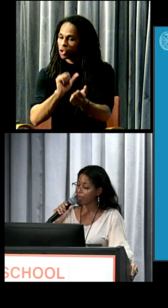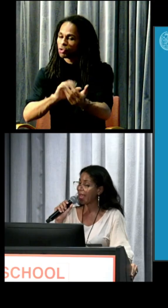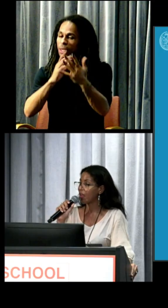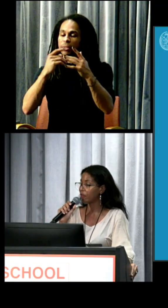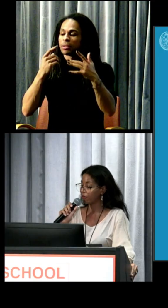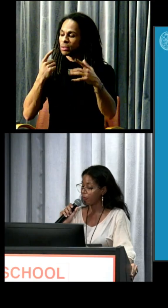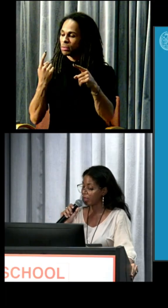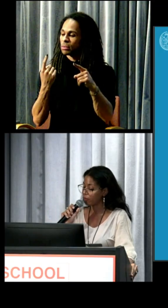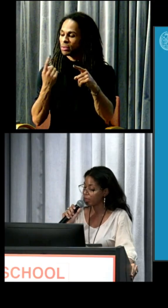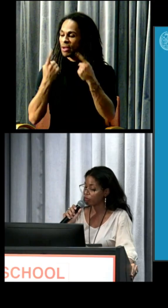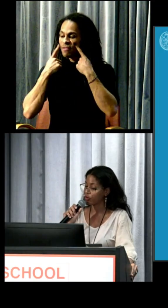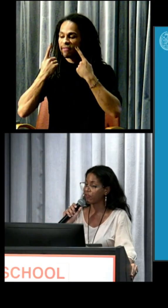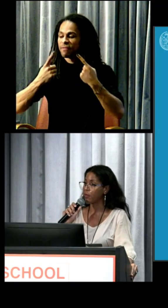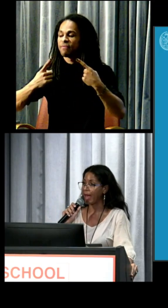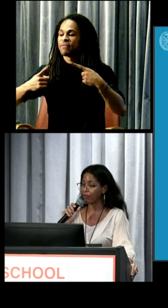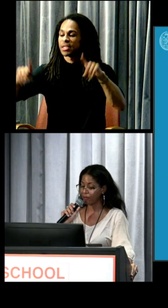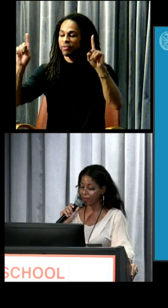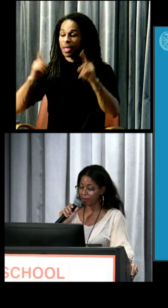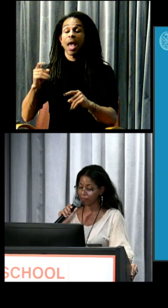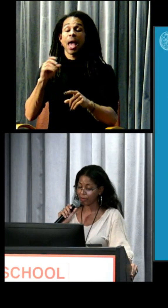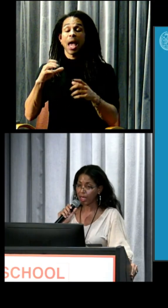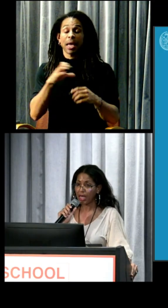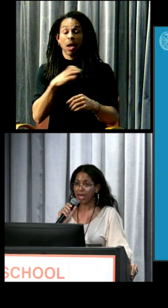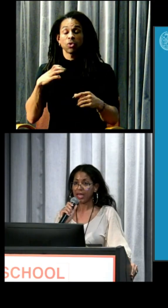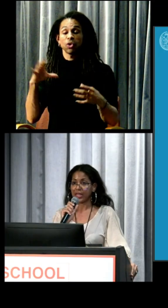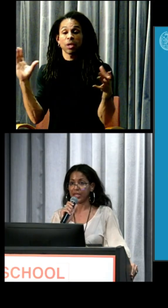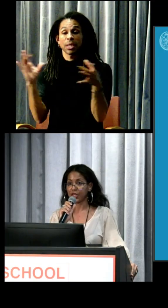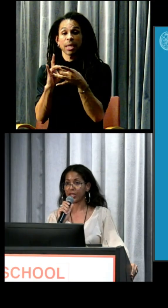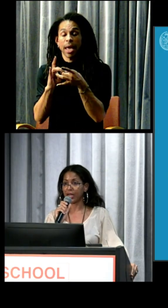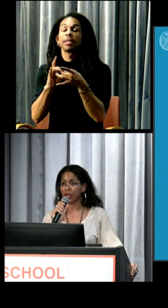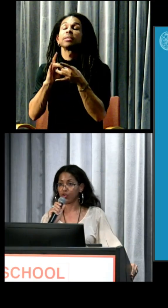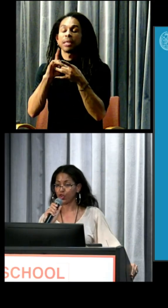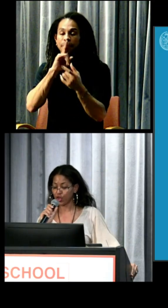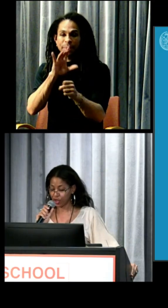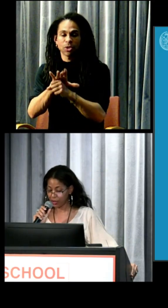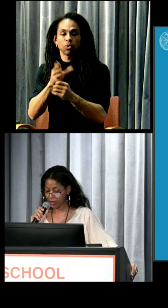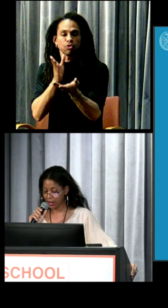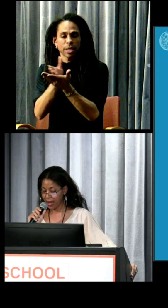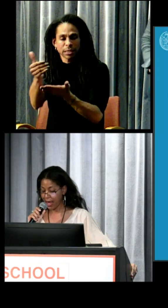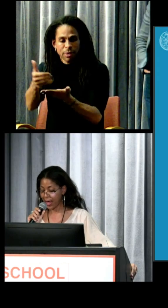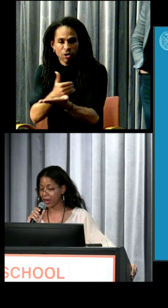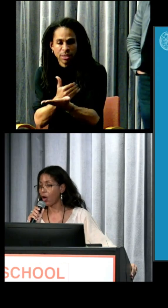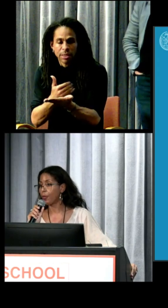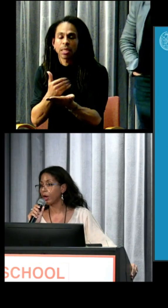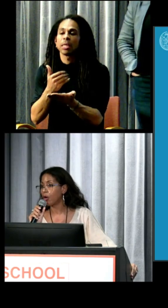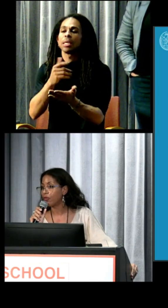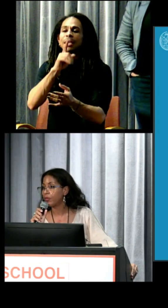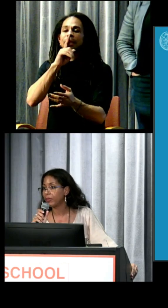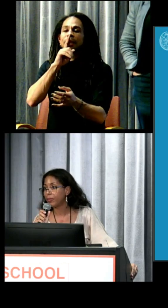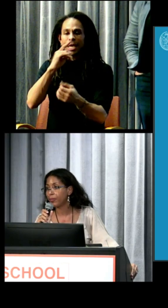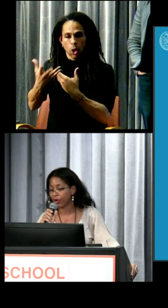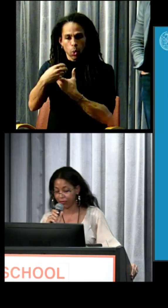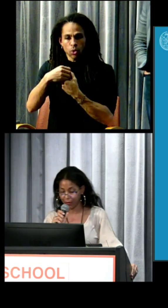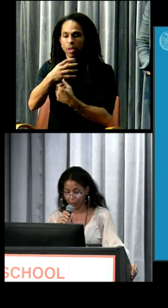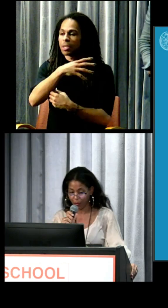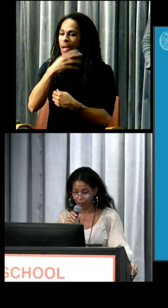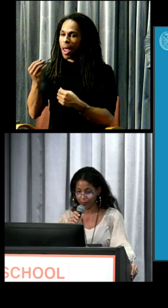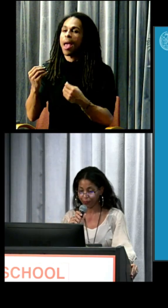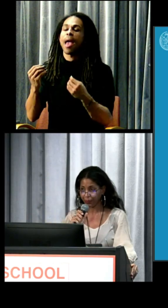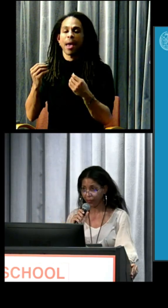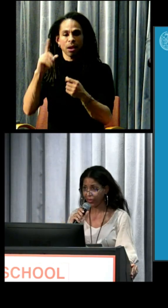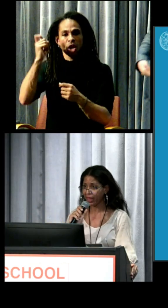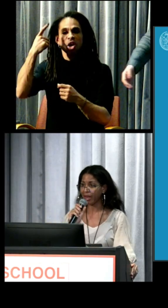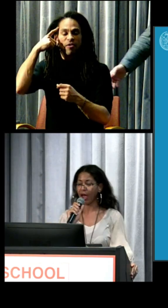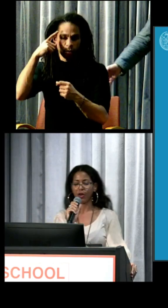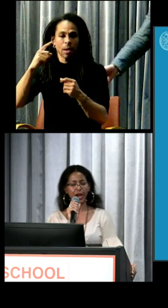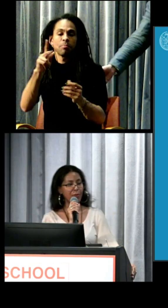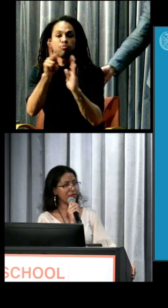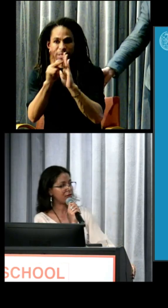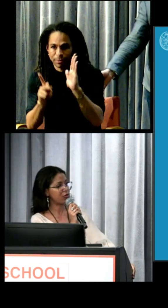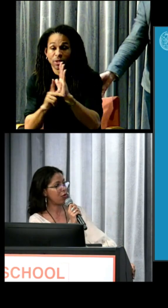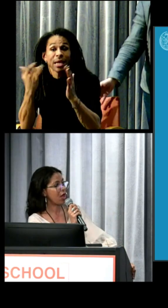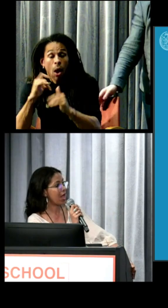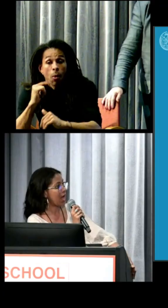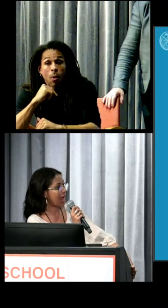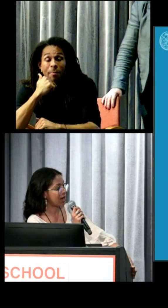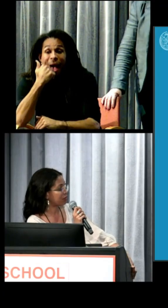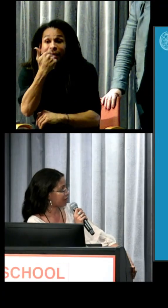So what we had to do was figure out how we can get to some kind of proxy for those block types, and